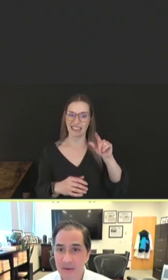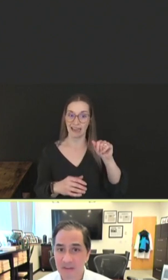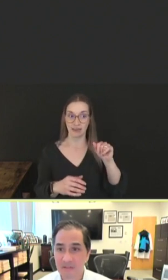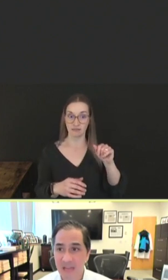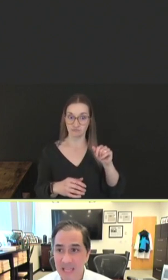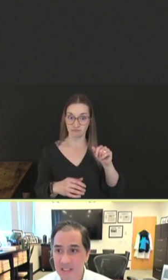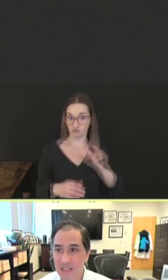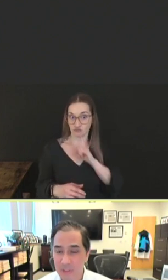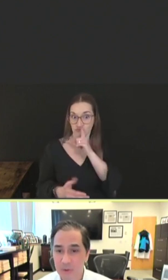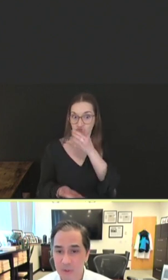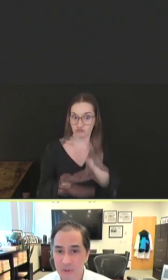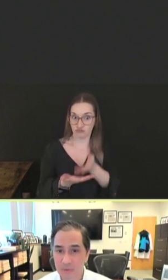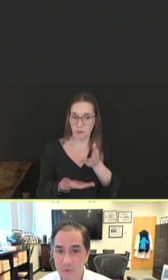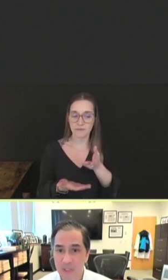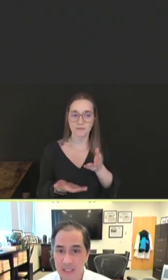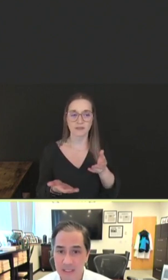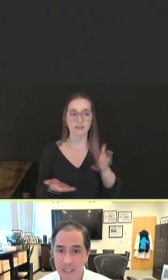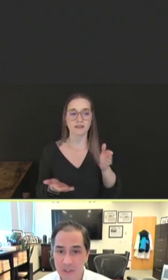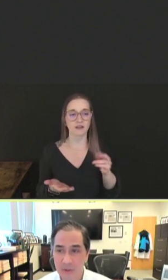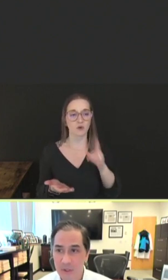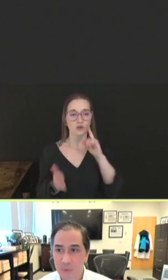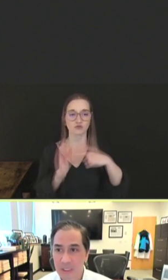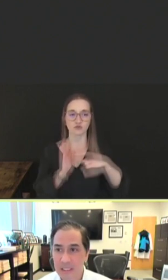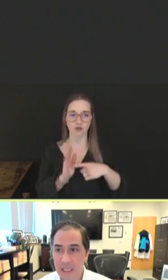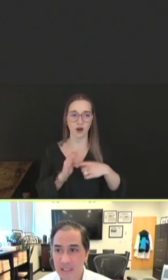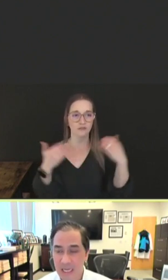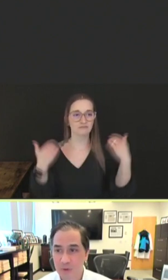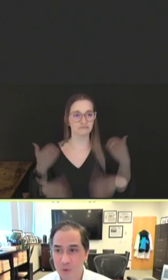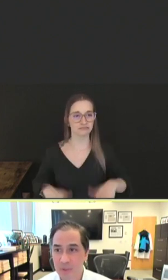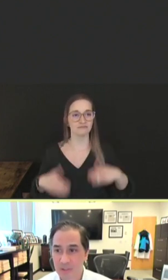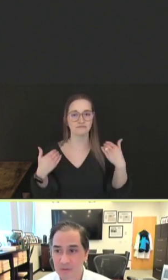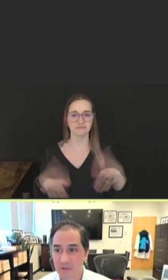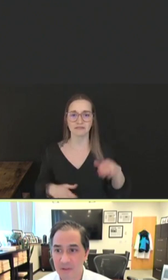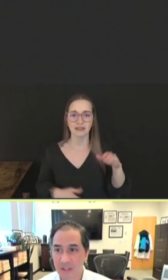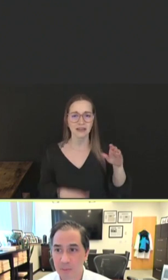how a vast diminution of neutralizing titer really doesn't have too much of an effect on